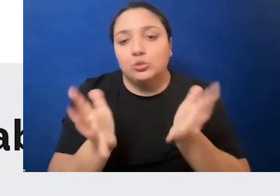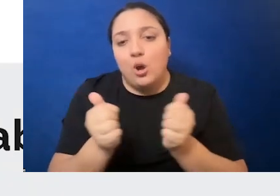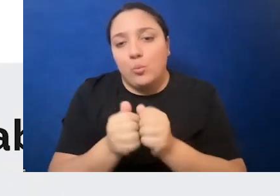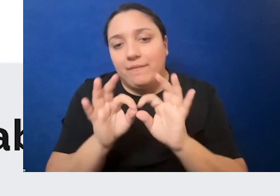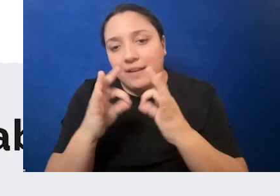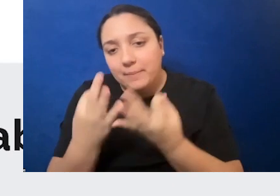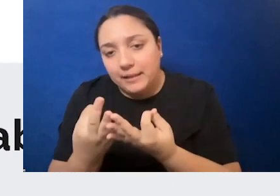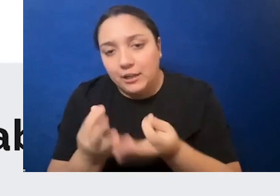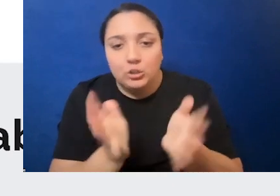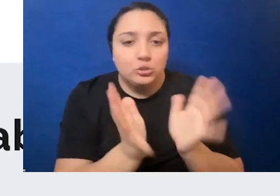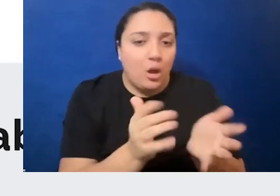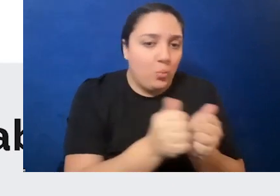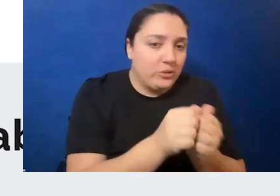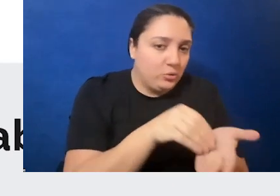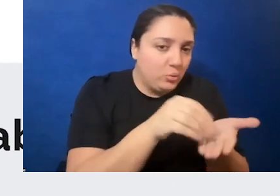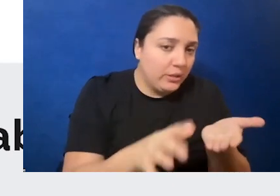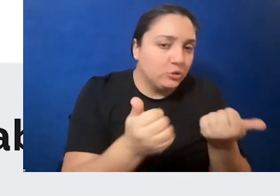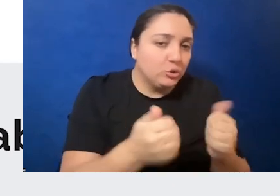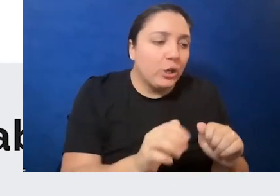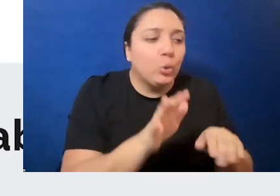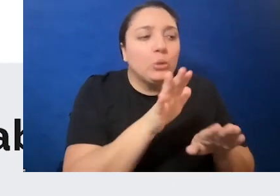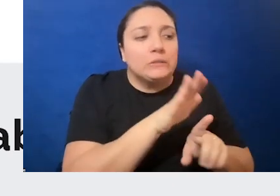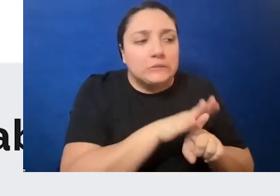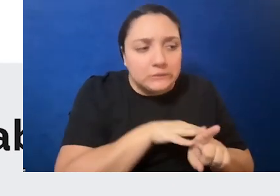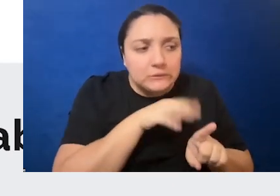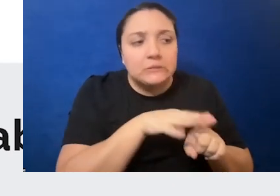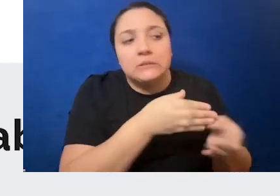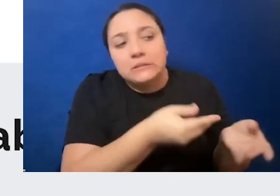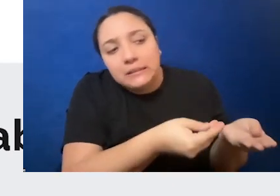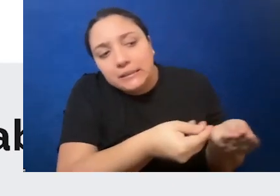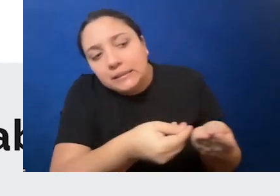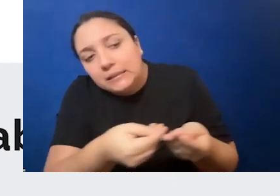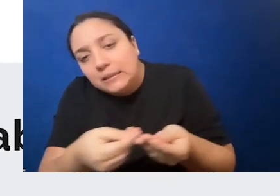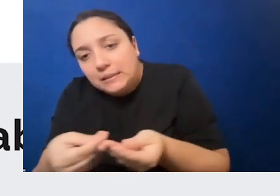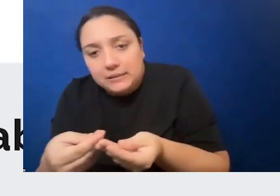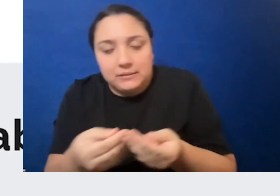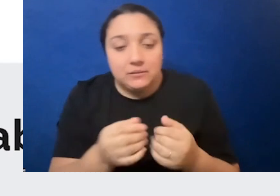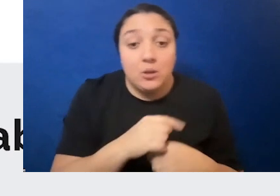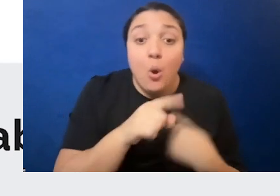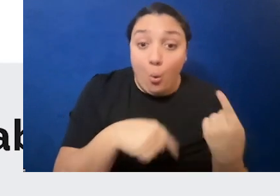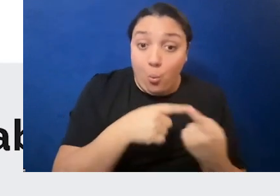THE HOME AND TALK TO THE FAMILY AND THE STUDENT, TRY TO EASE THEM BACK IN. WHEN WE DO GET KIDS IN SCHOOL,